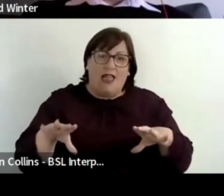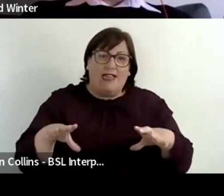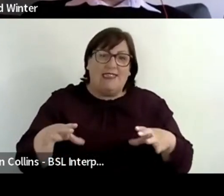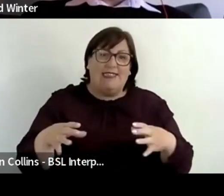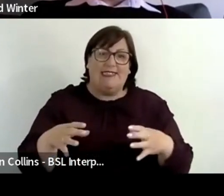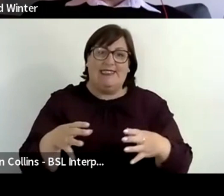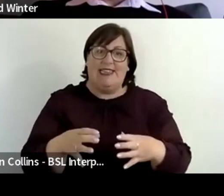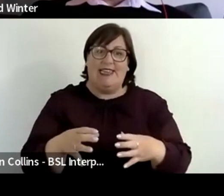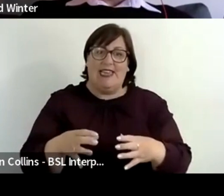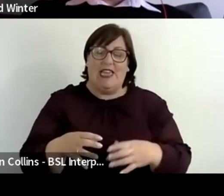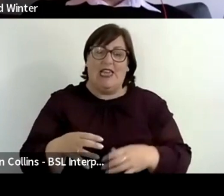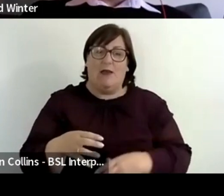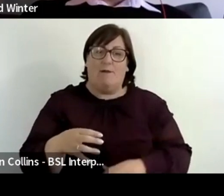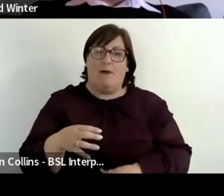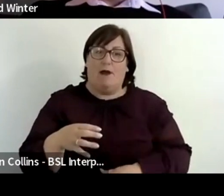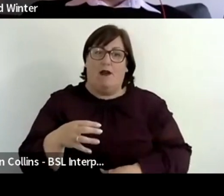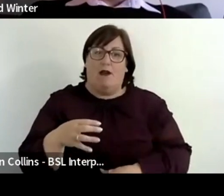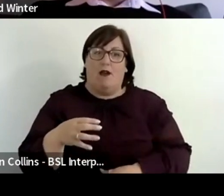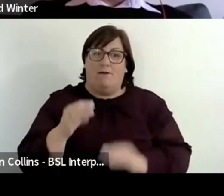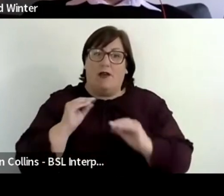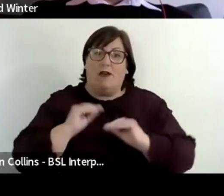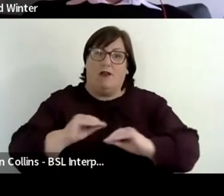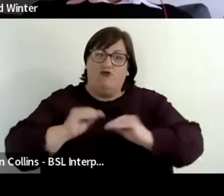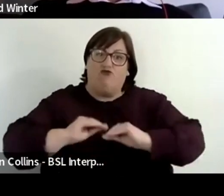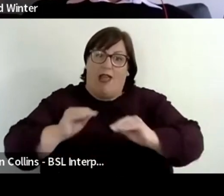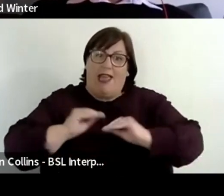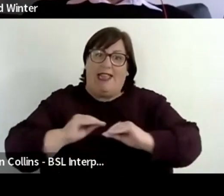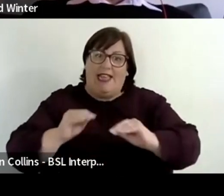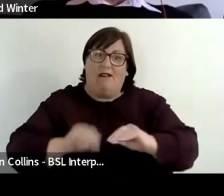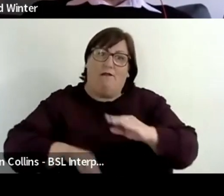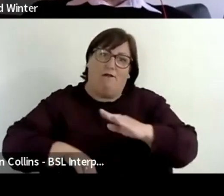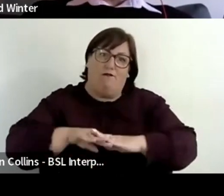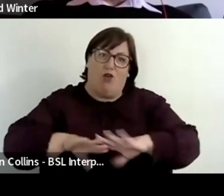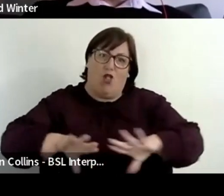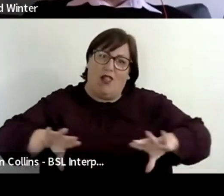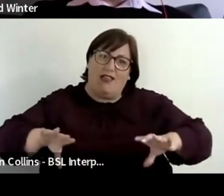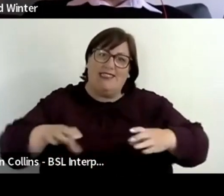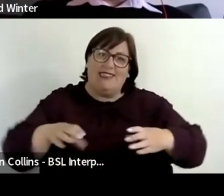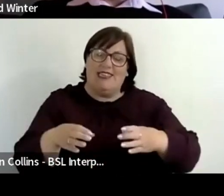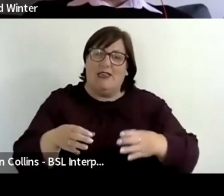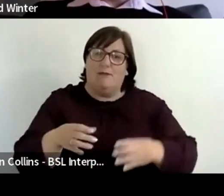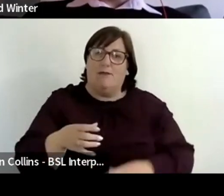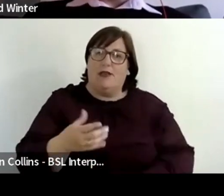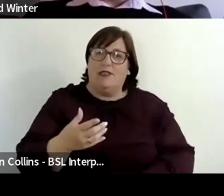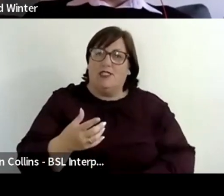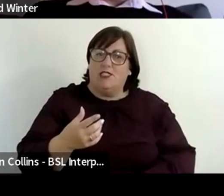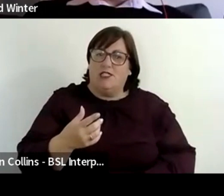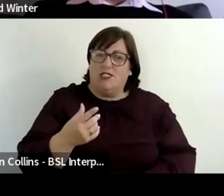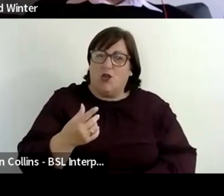My team is fantastic. It still can be done. It doesn't define me as a leader of a team,